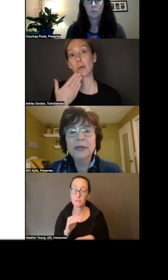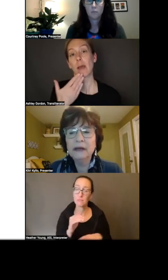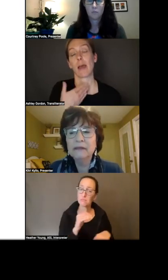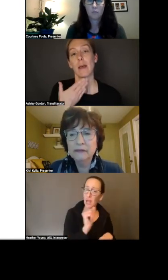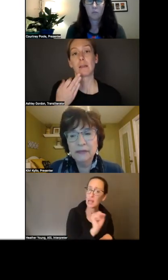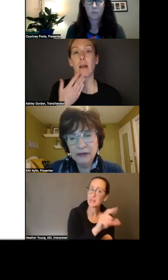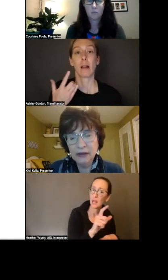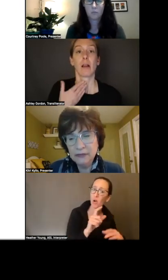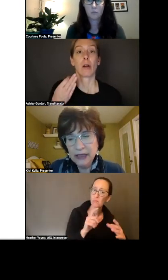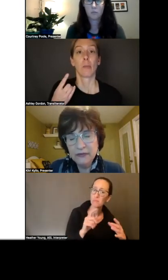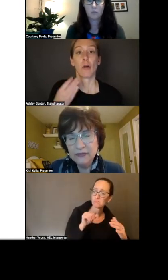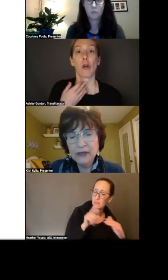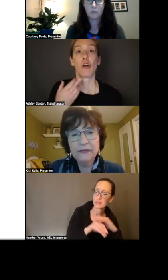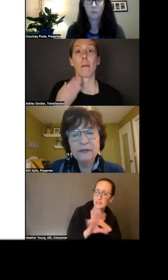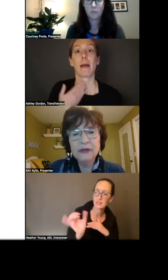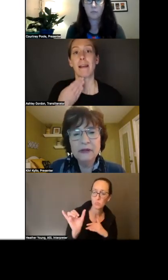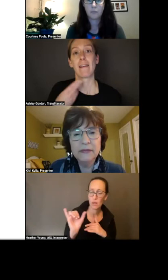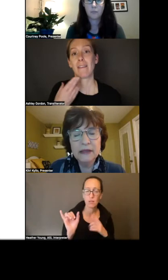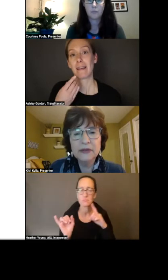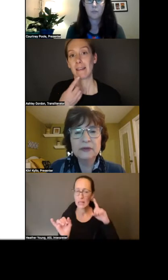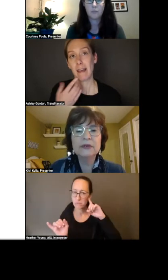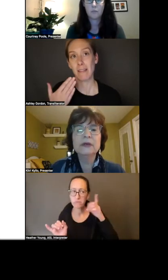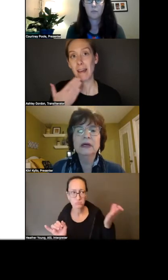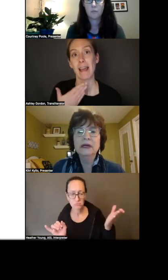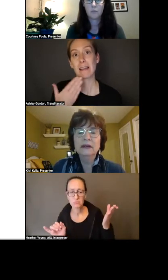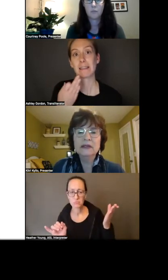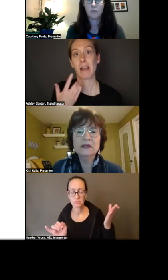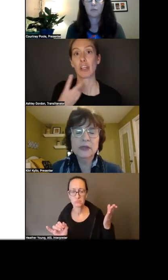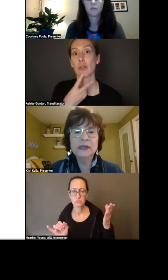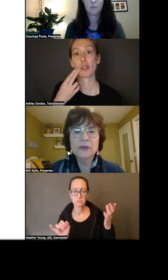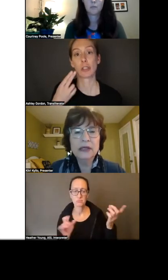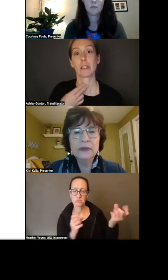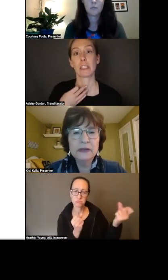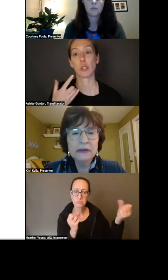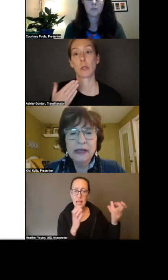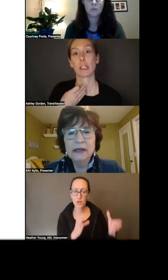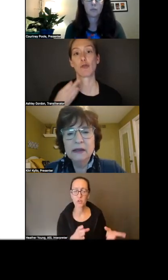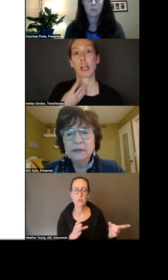by native deaf ASL users. This is what his writing was like.